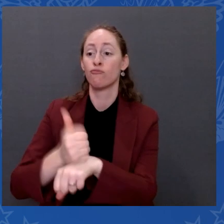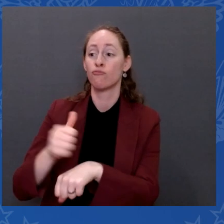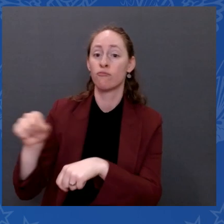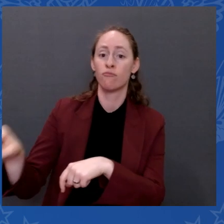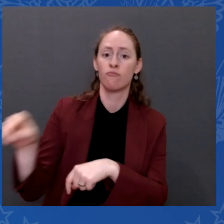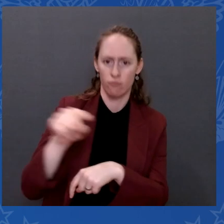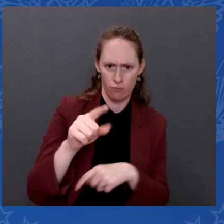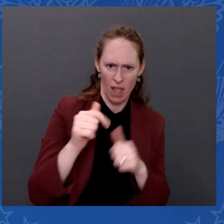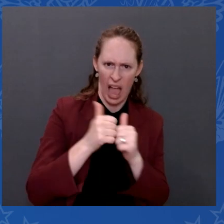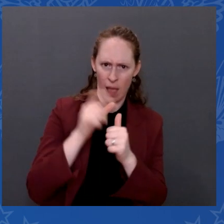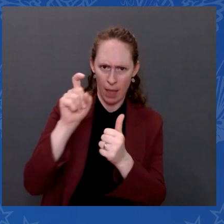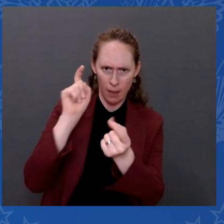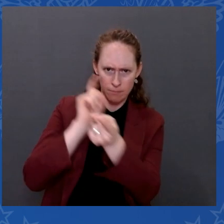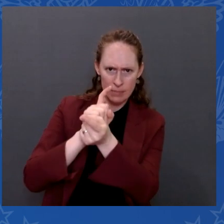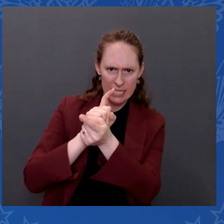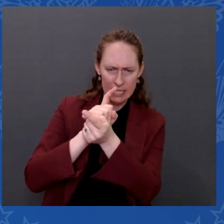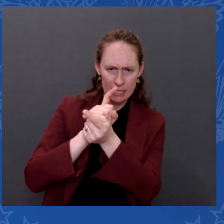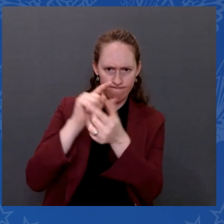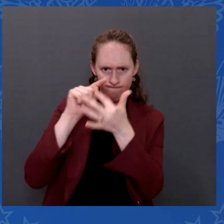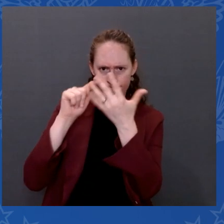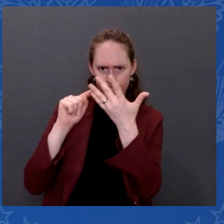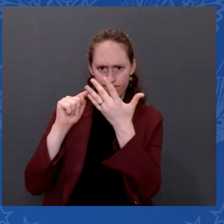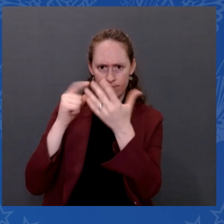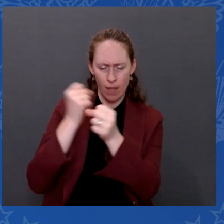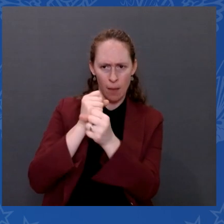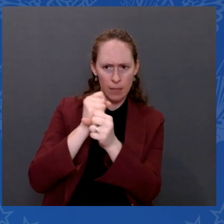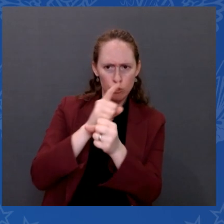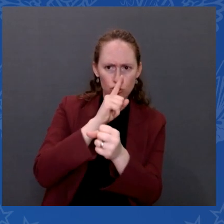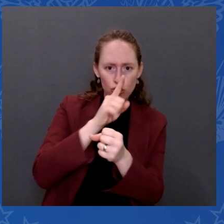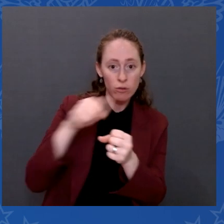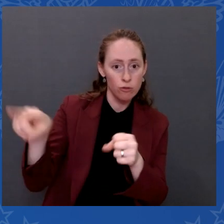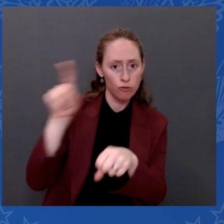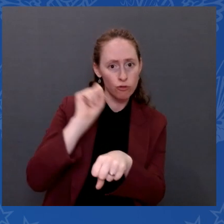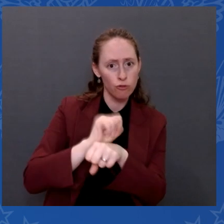that those jobs are good jobs? Is there a correlation?